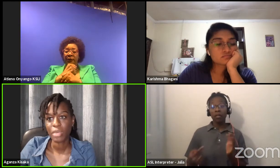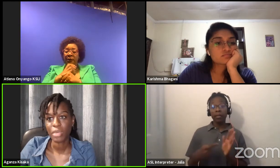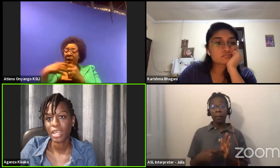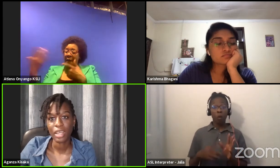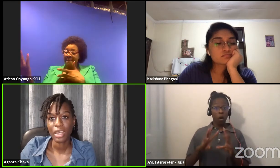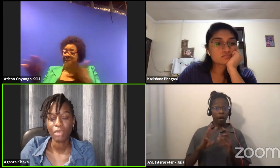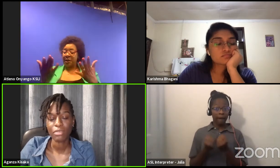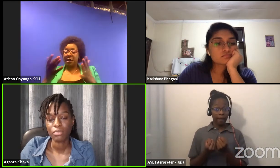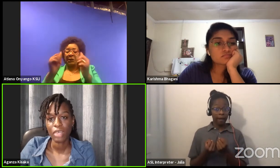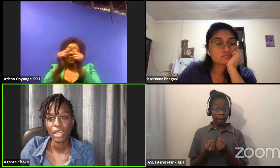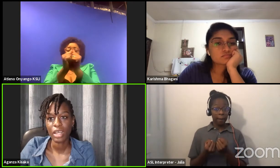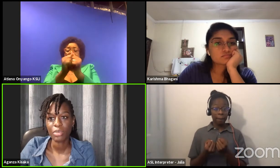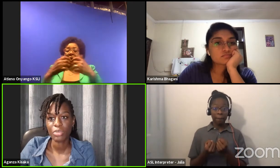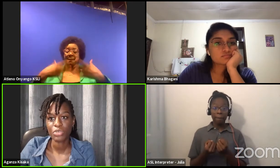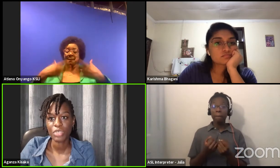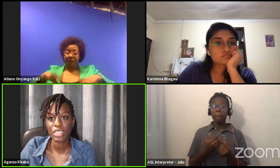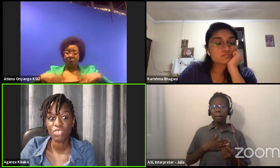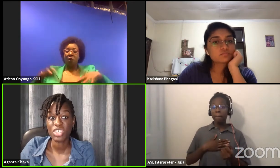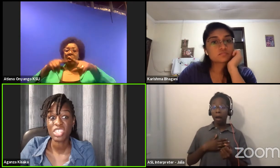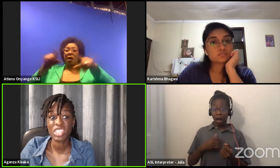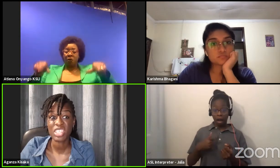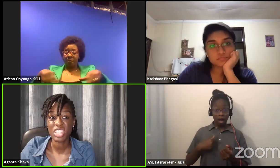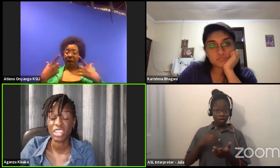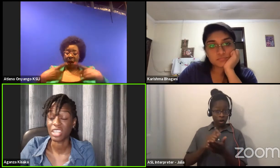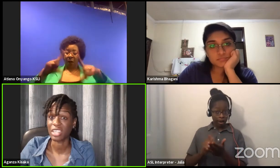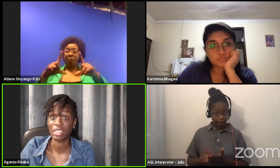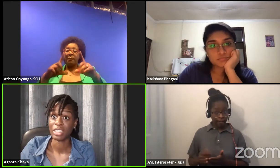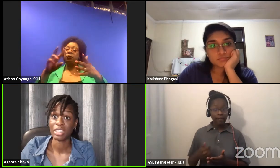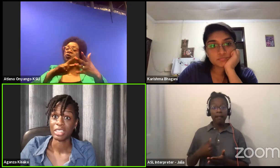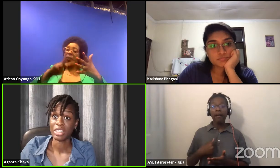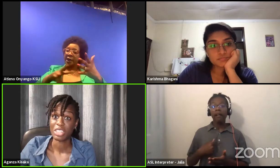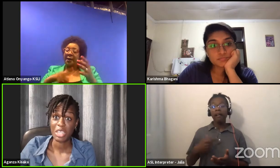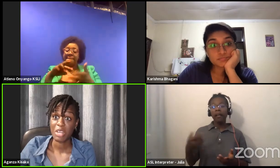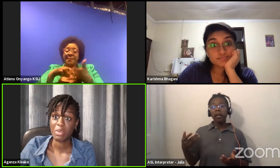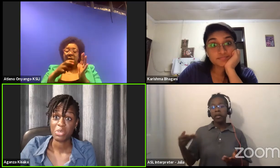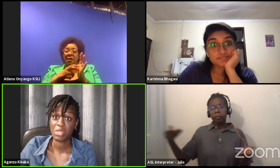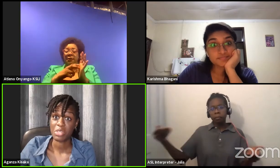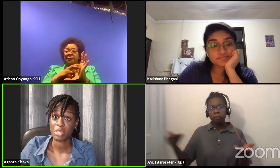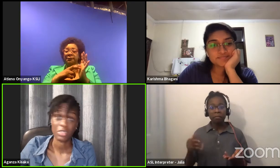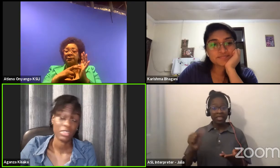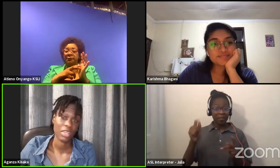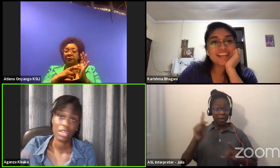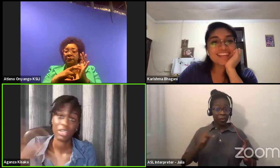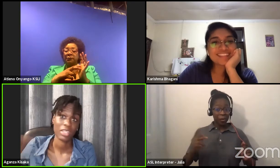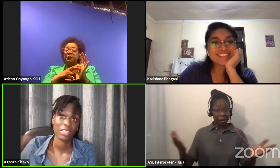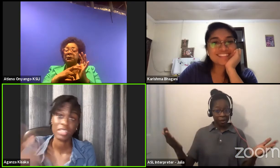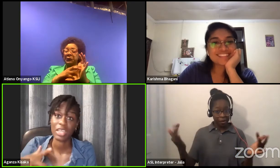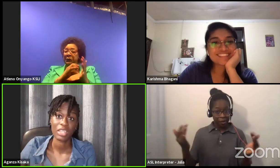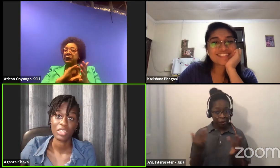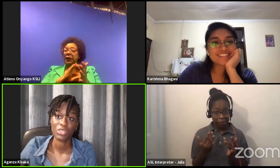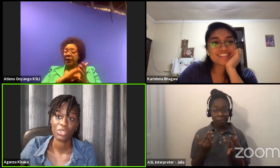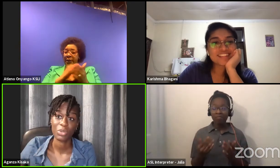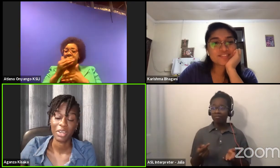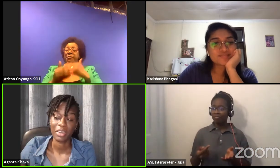and I allow them to read it, which is such a scary process because anyone can say anything to your work.